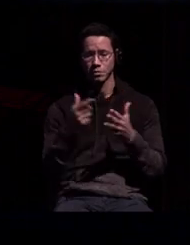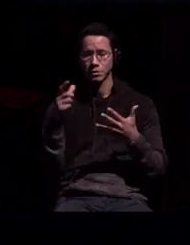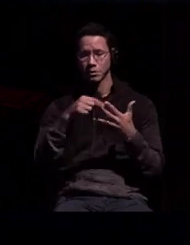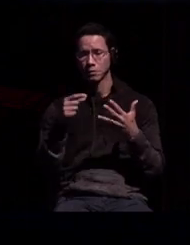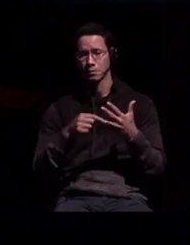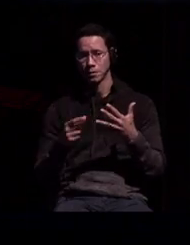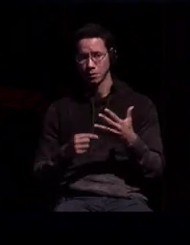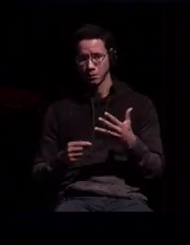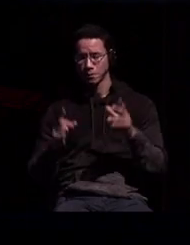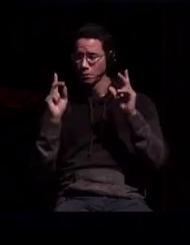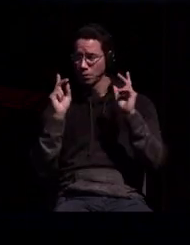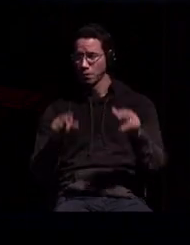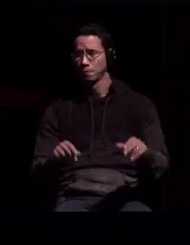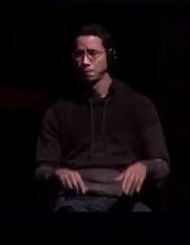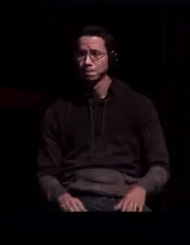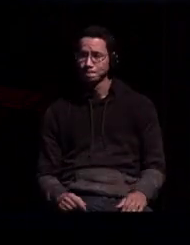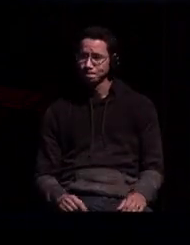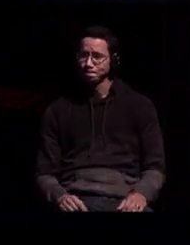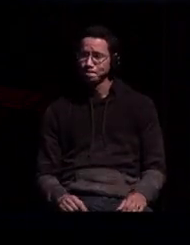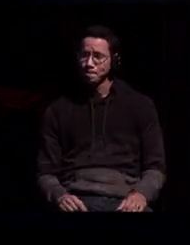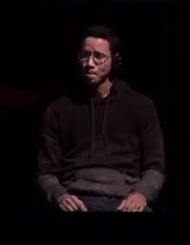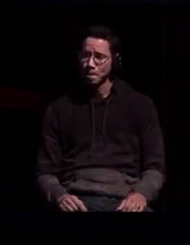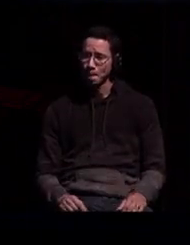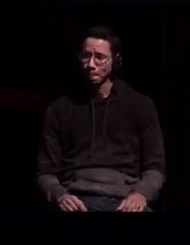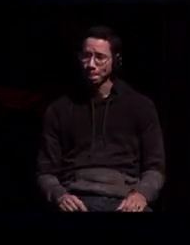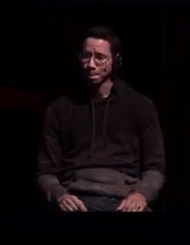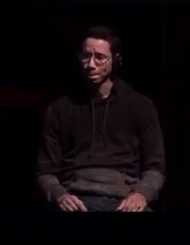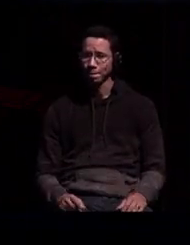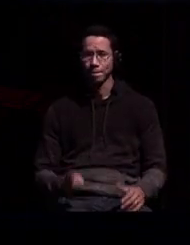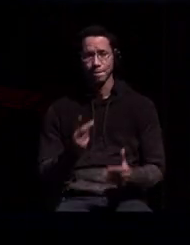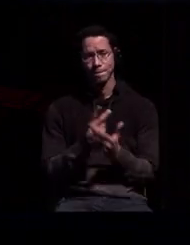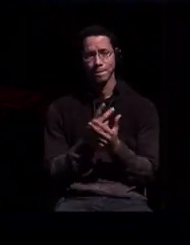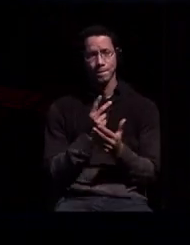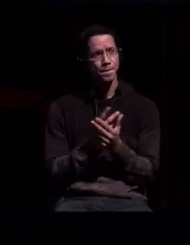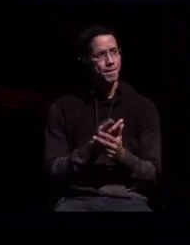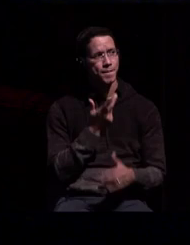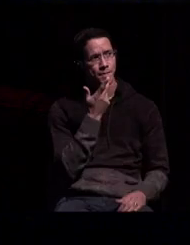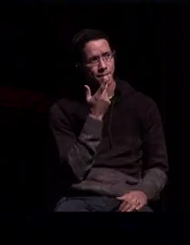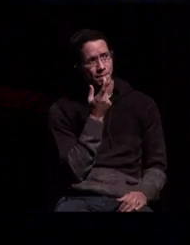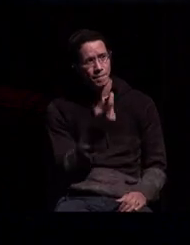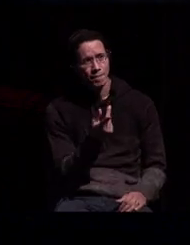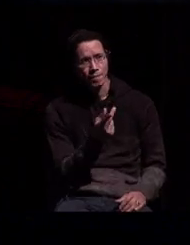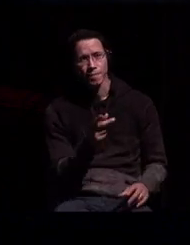They usually handle it as secondary subject.